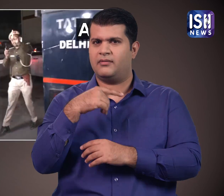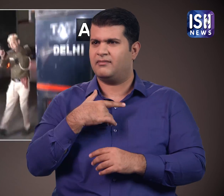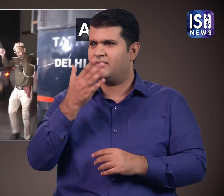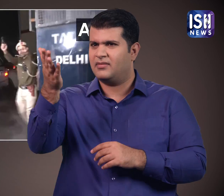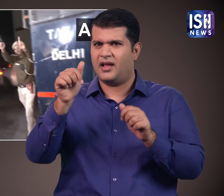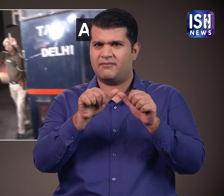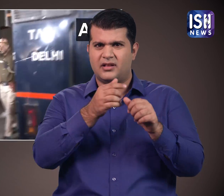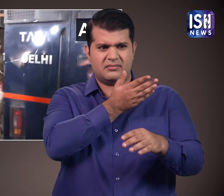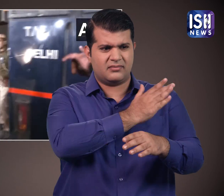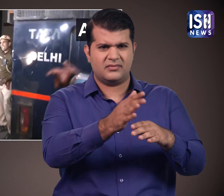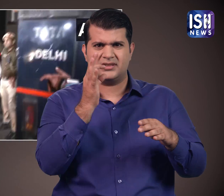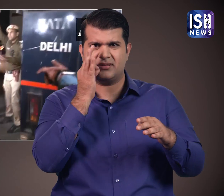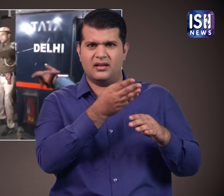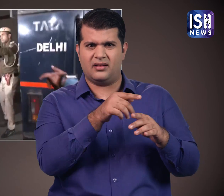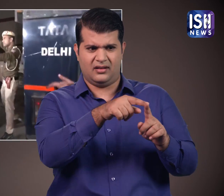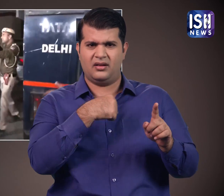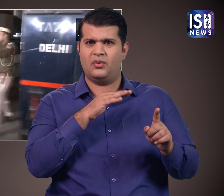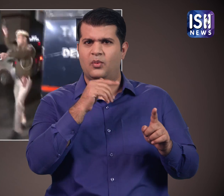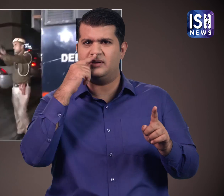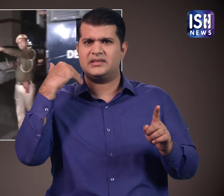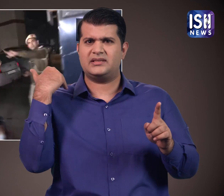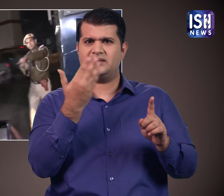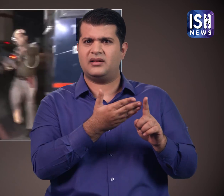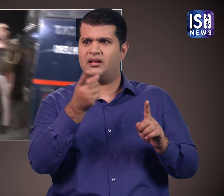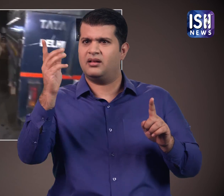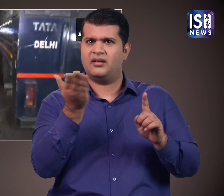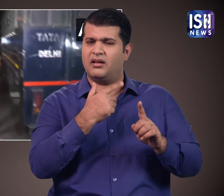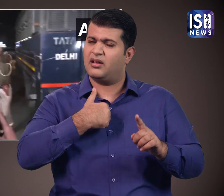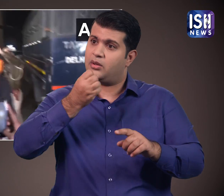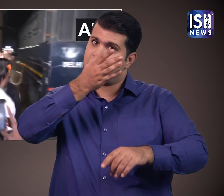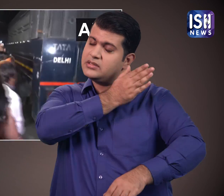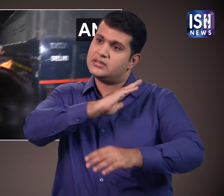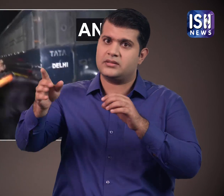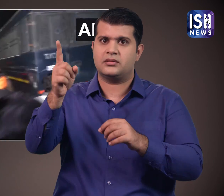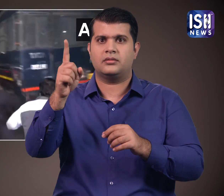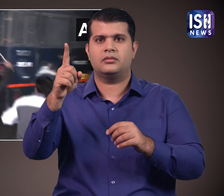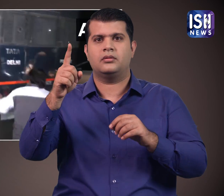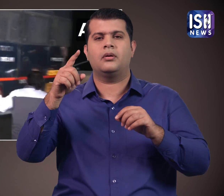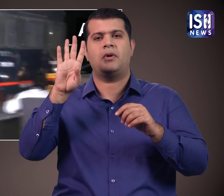"Shraddha was like our sister. How can Aftab commit such a crime. We will avenge her death by killing you.'